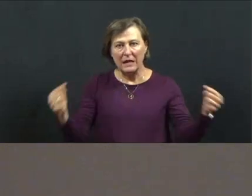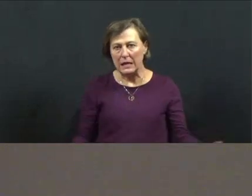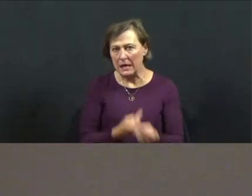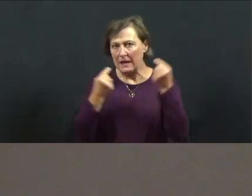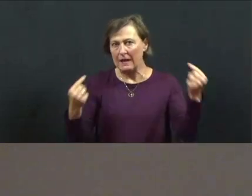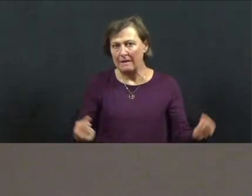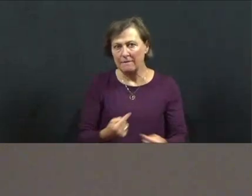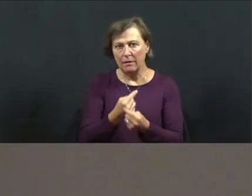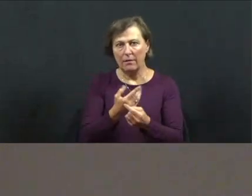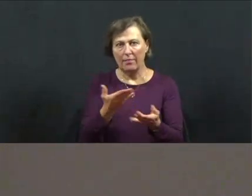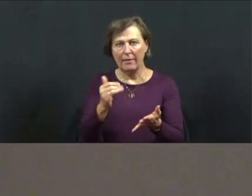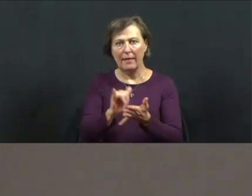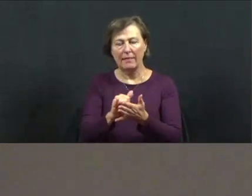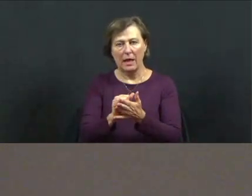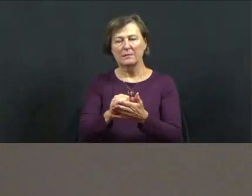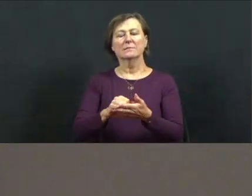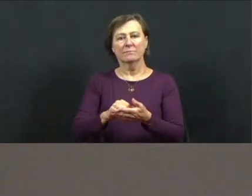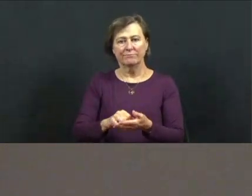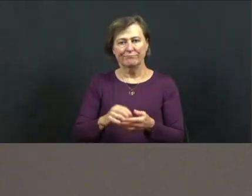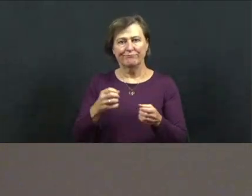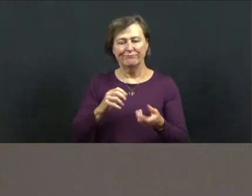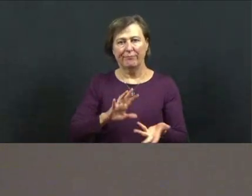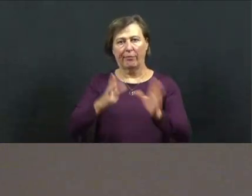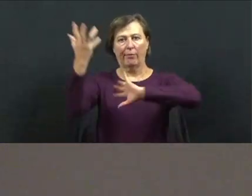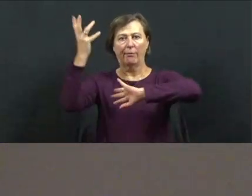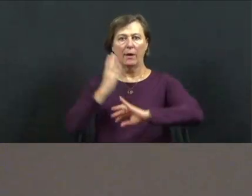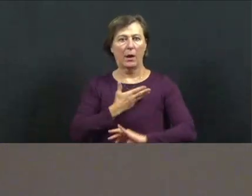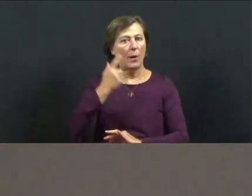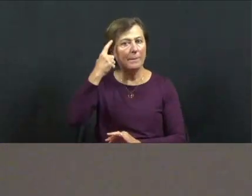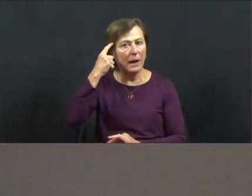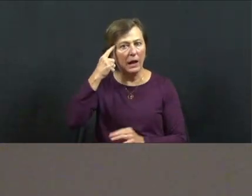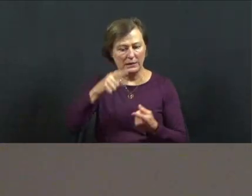minds. Mara is greed, hatred,